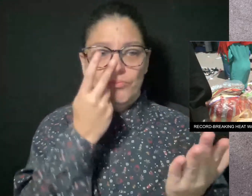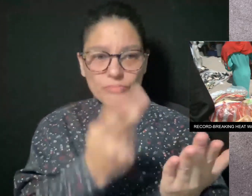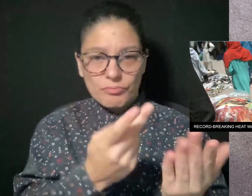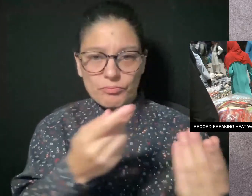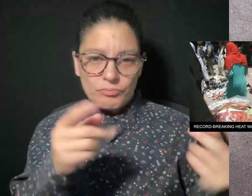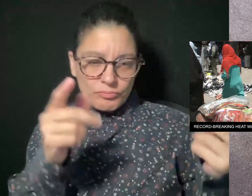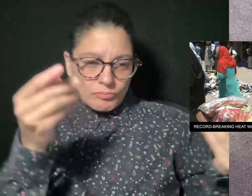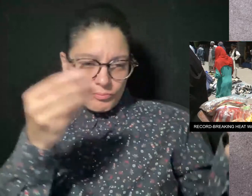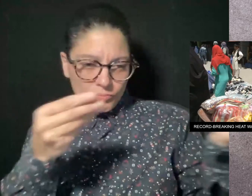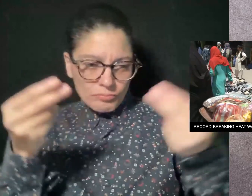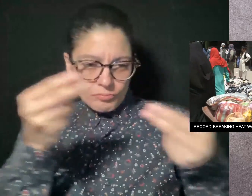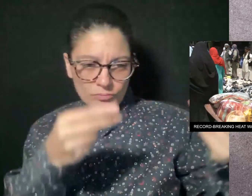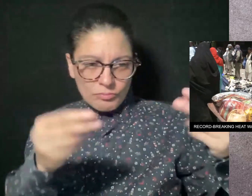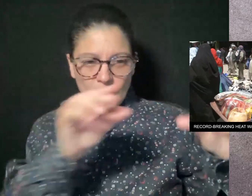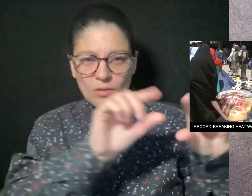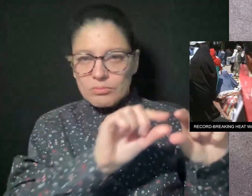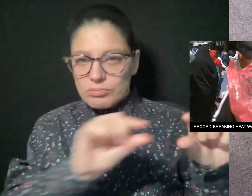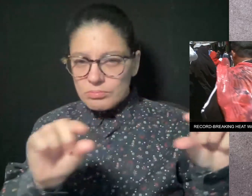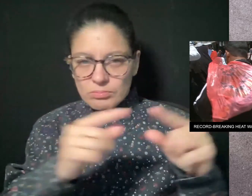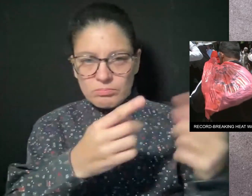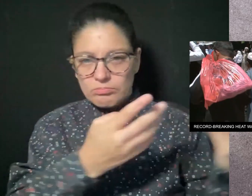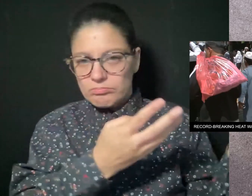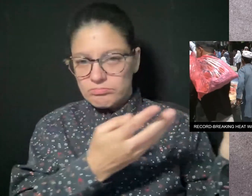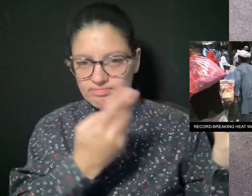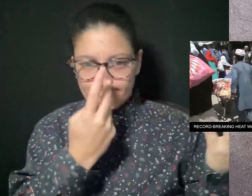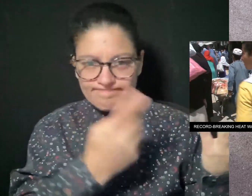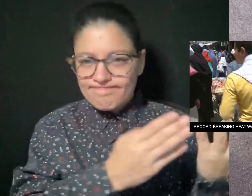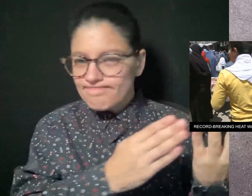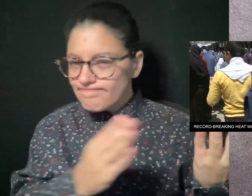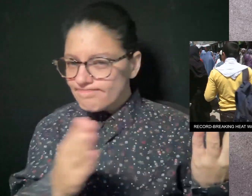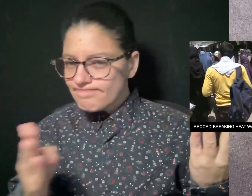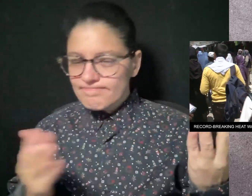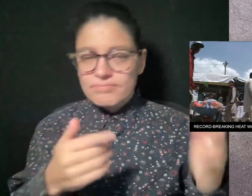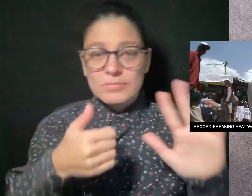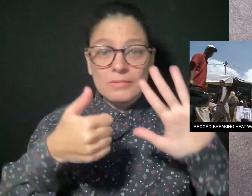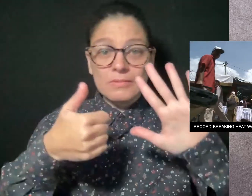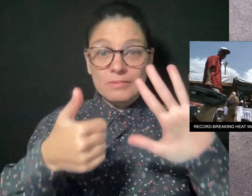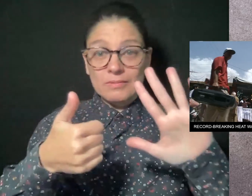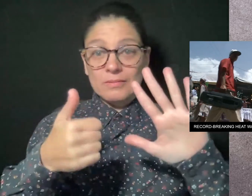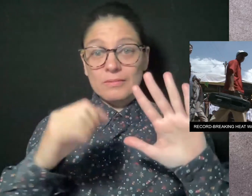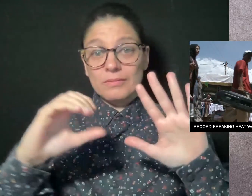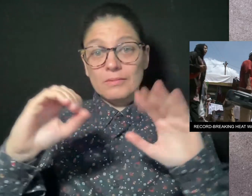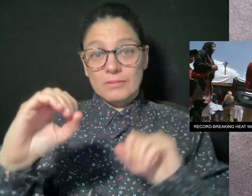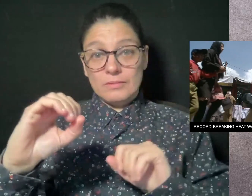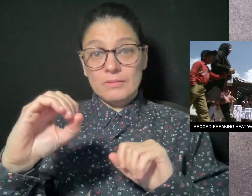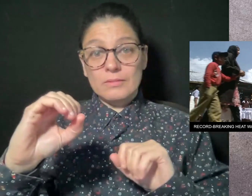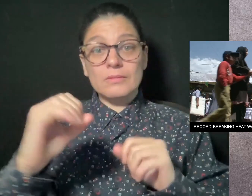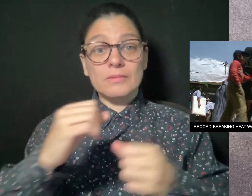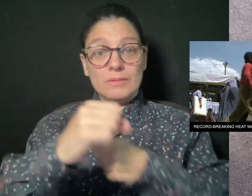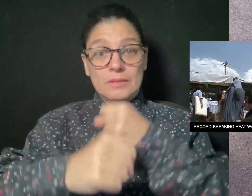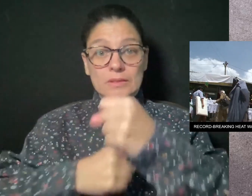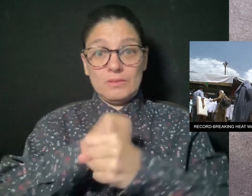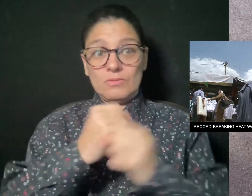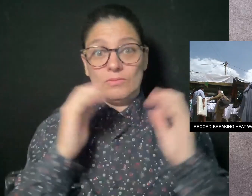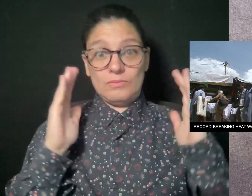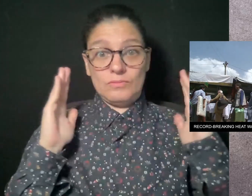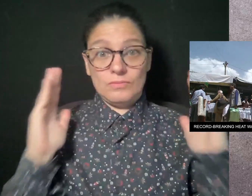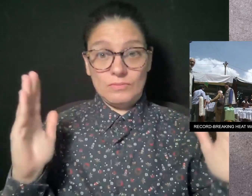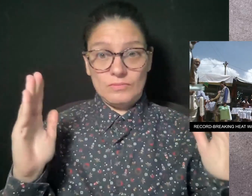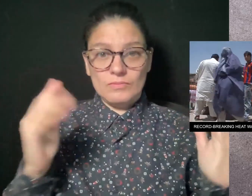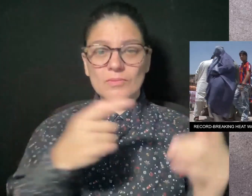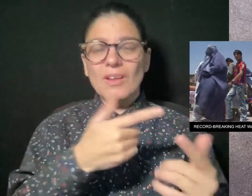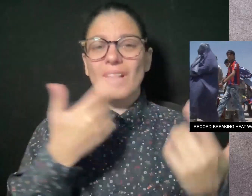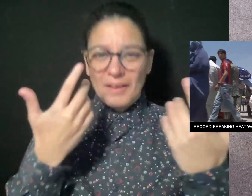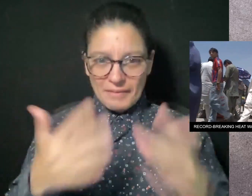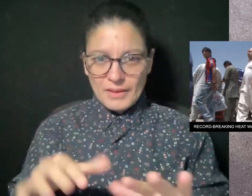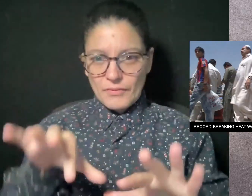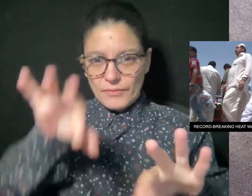scientists analyzed temperature data for the past 60 years and they have identified the